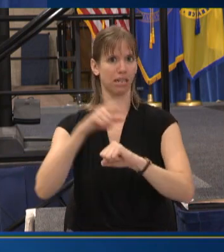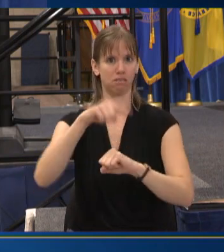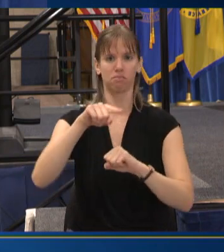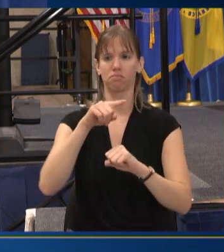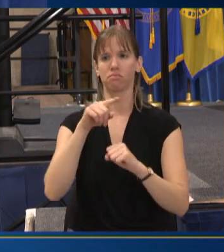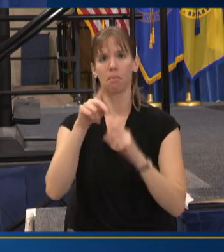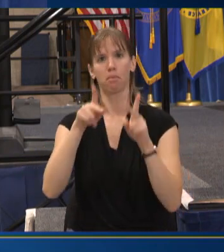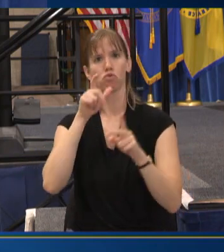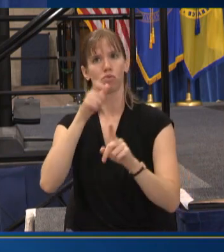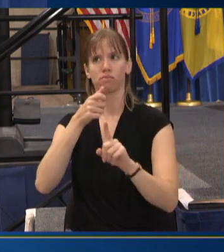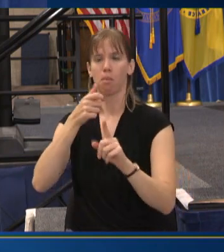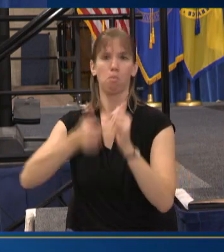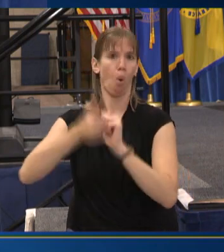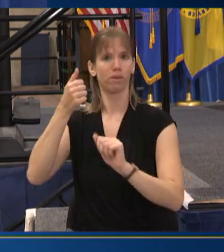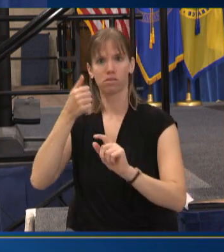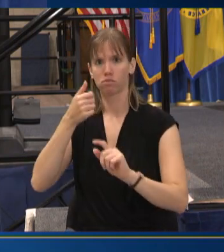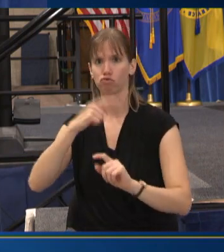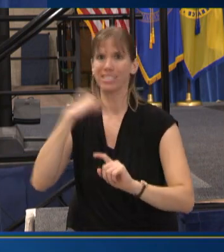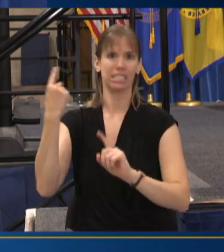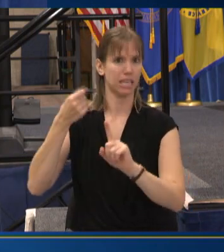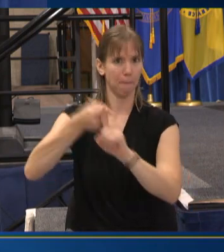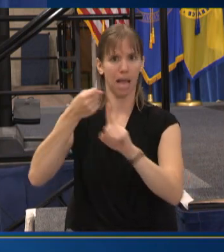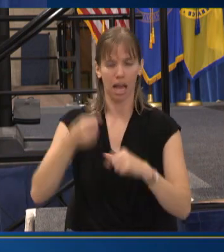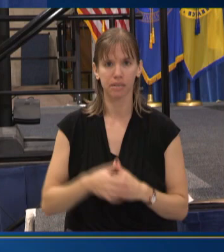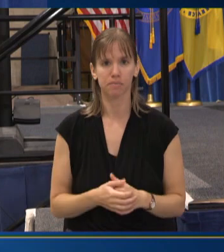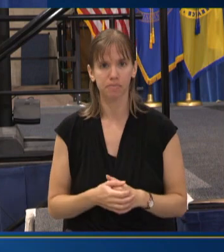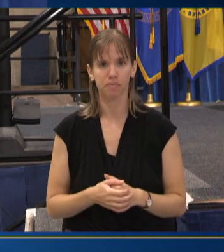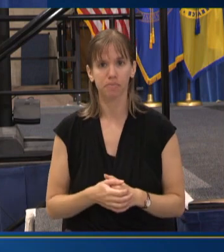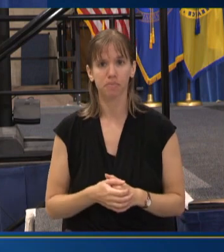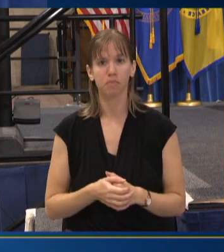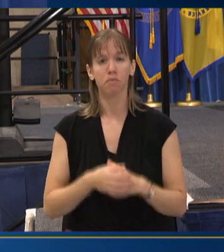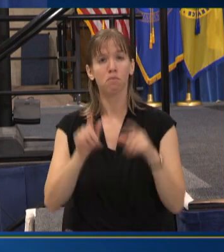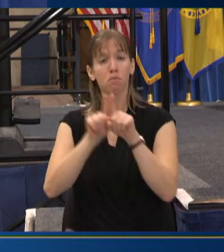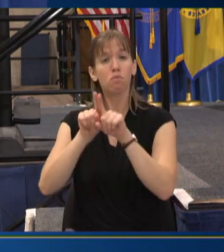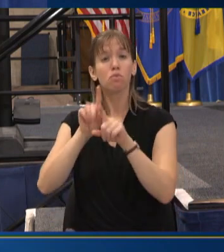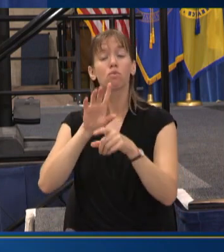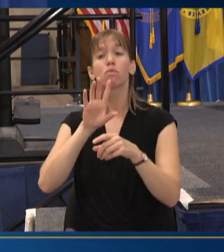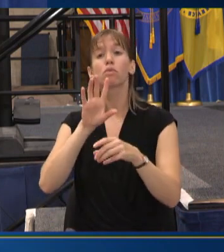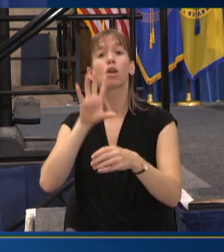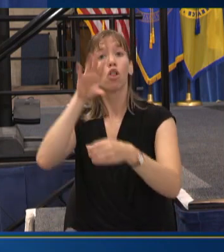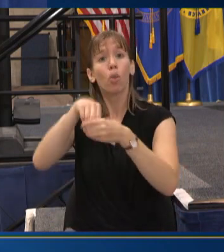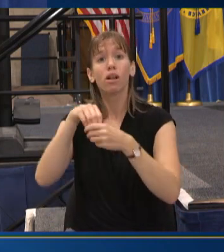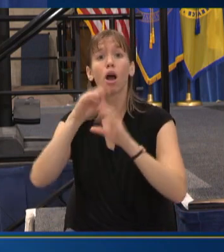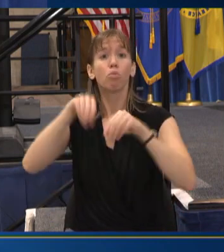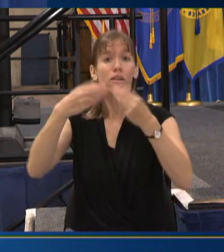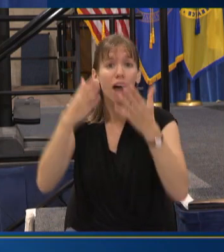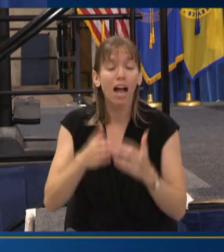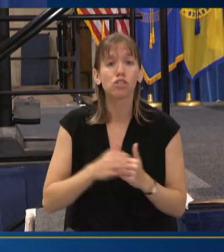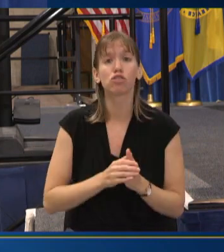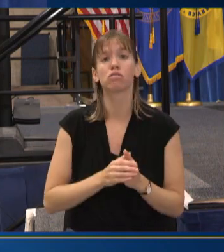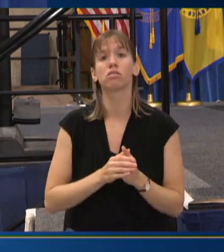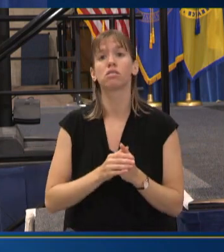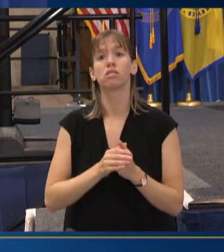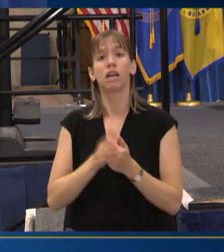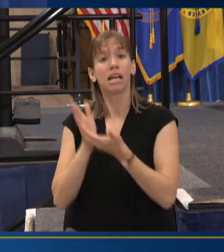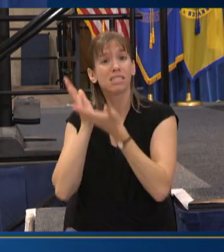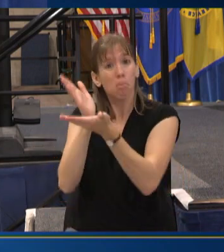mobilization of more than 100 organizations, including providers, suppliers and insurers, to join the White House.